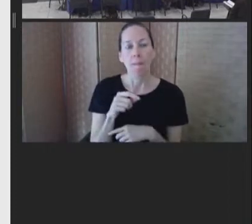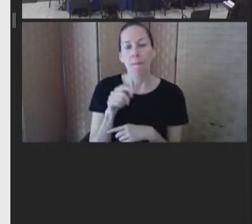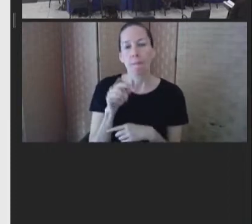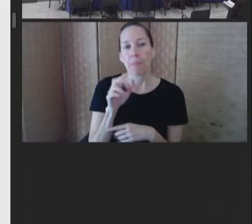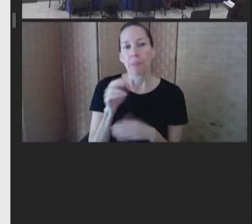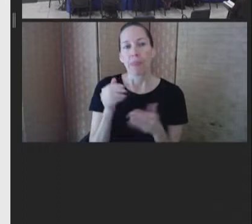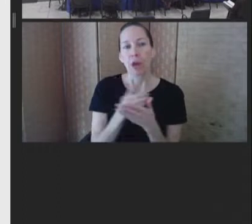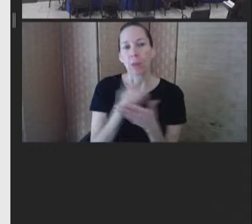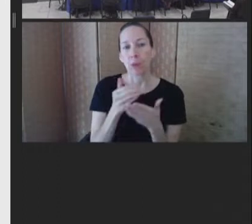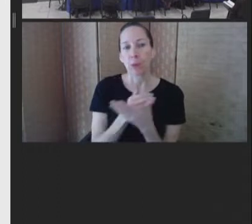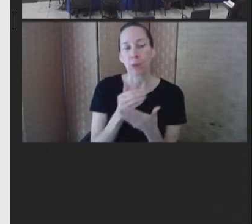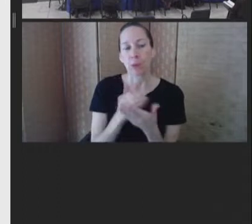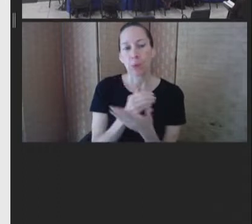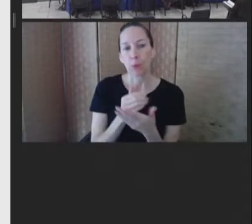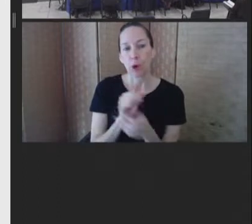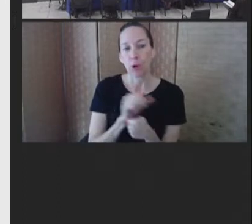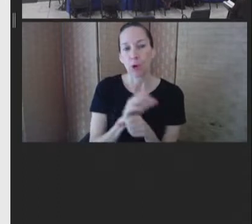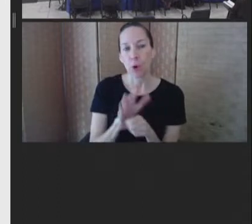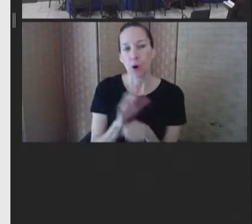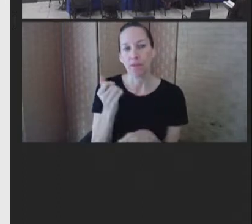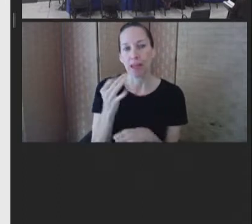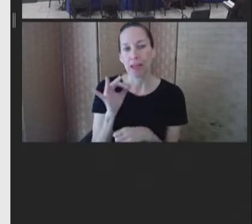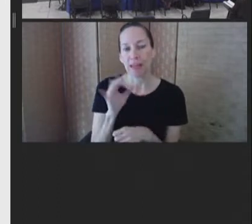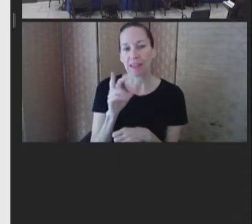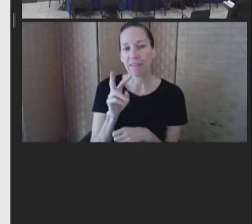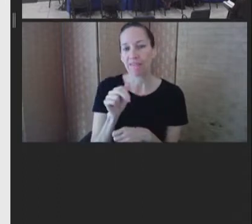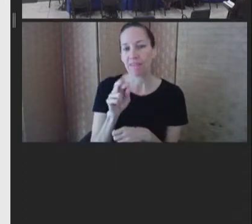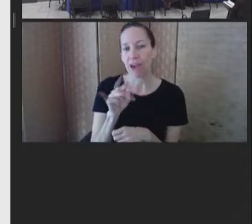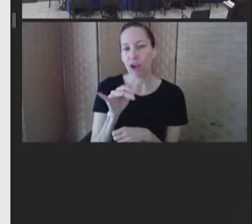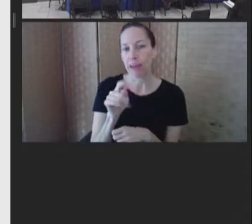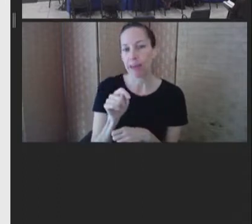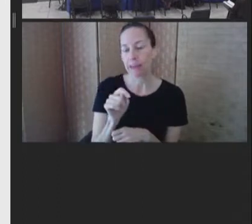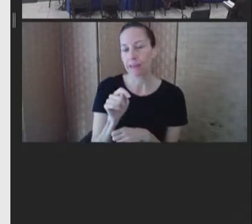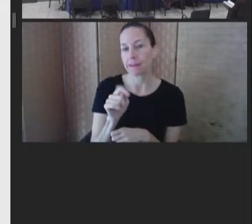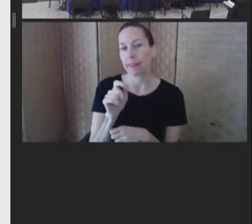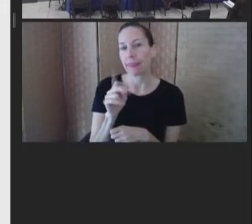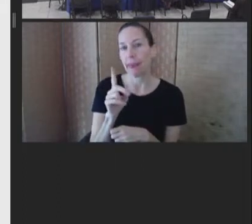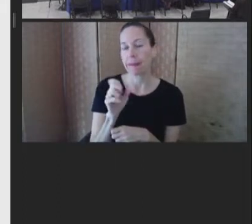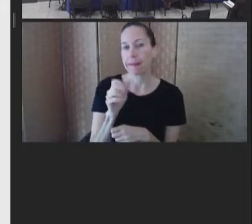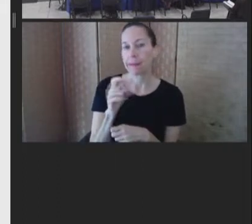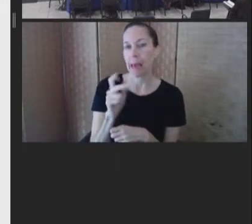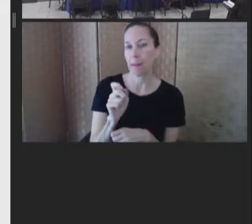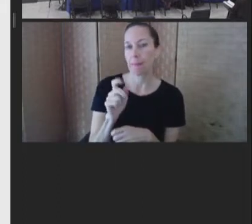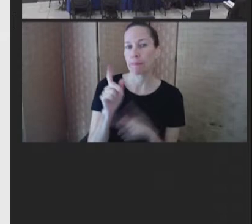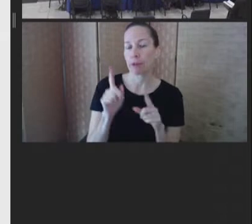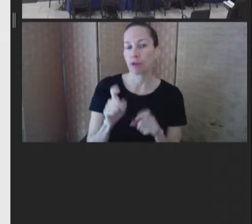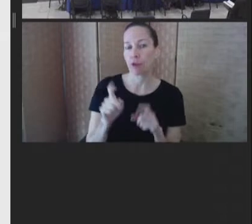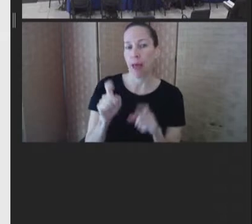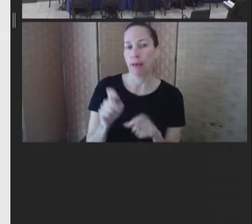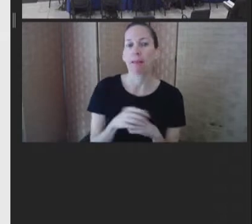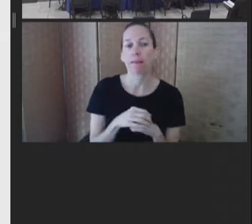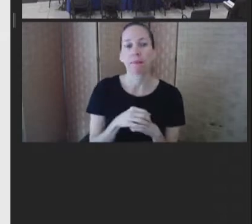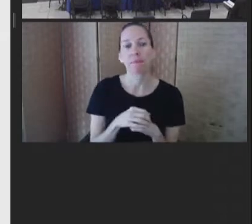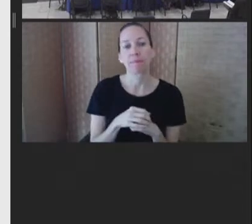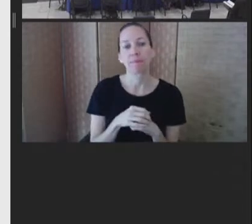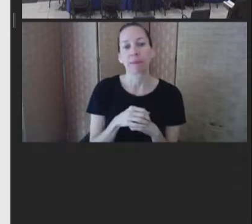a work funded by NIH with Angela Branche, and myself serving as the co-chair. Next slide.